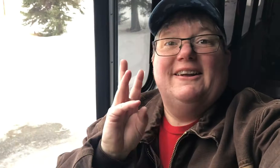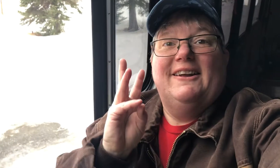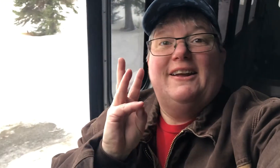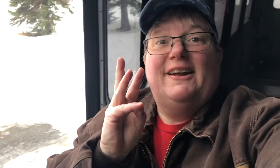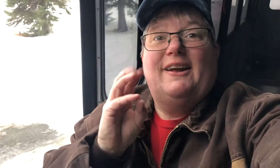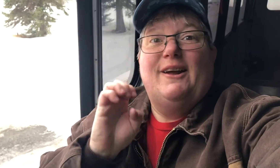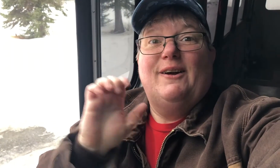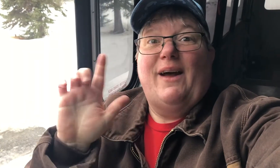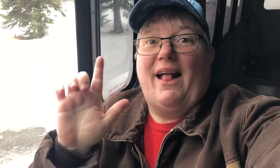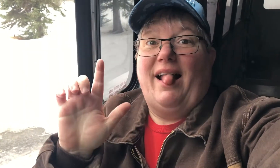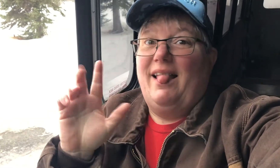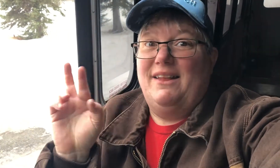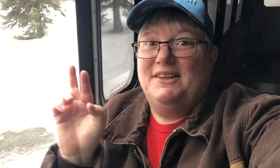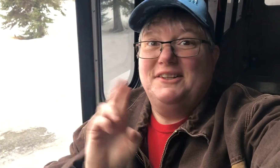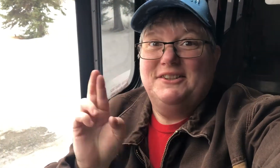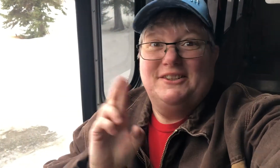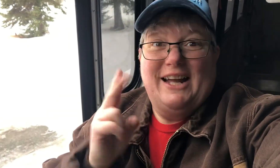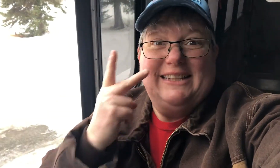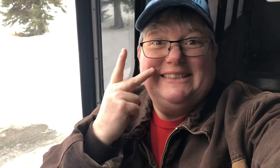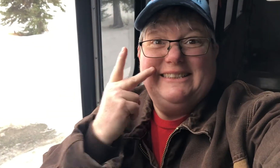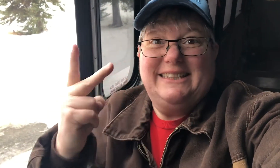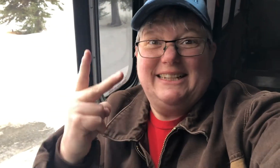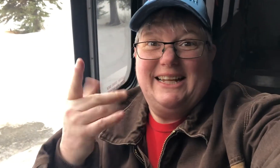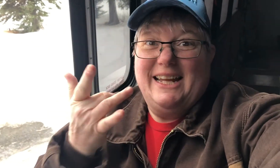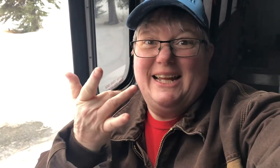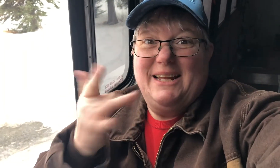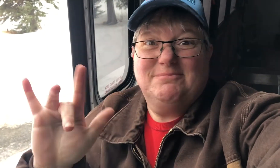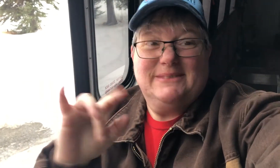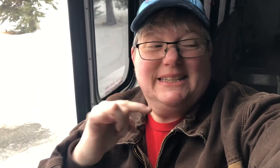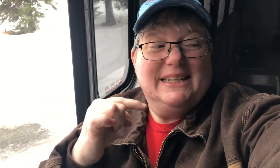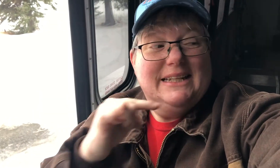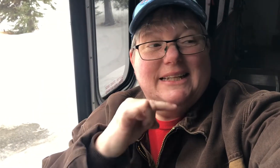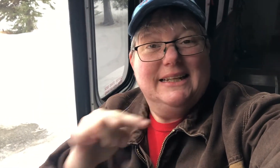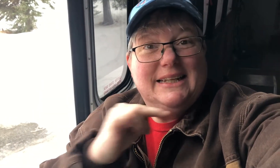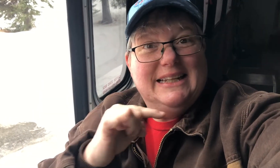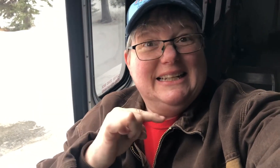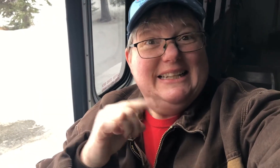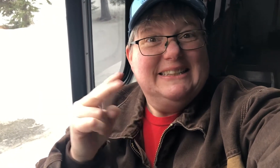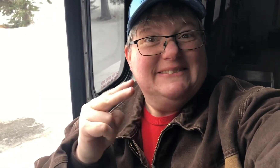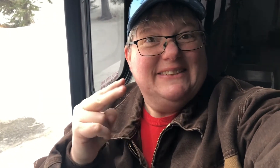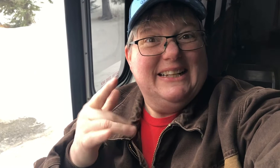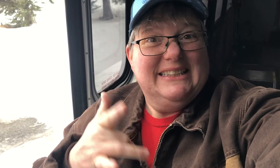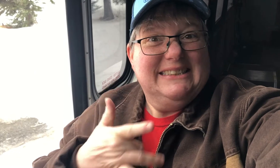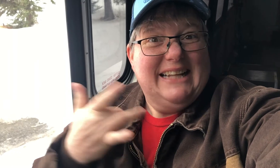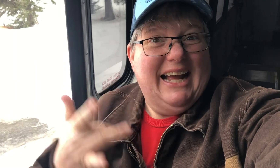Well we're ready to see it empty? It's very exciting!